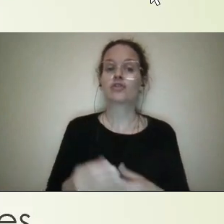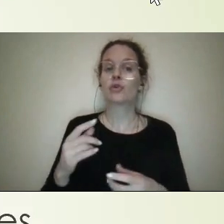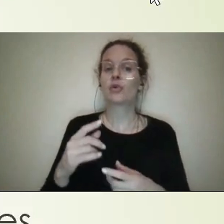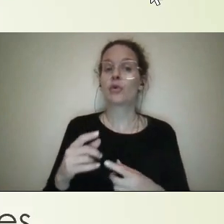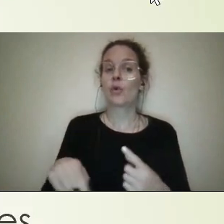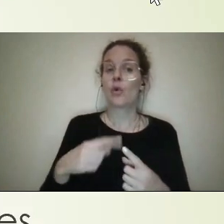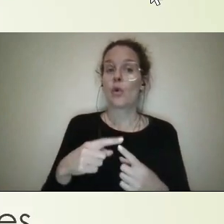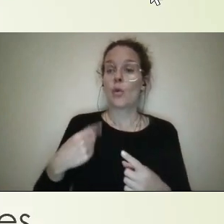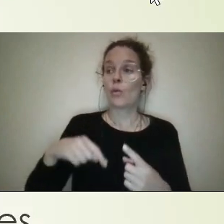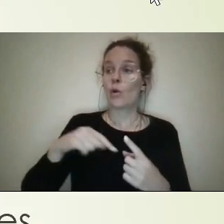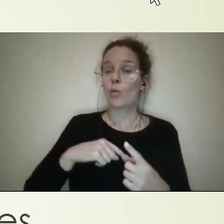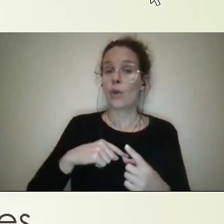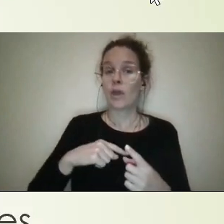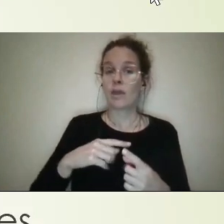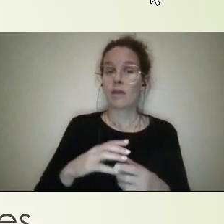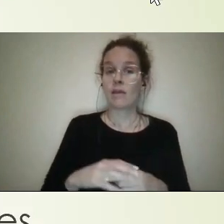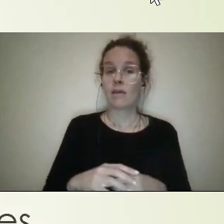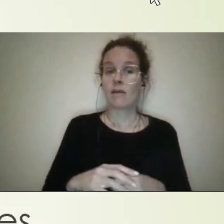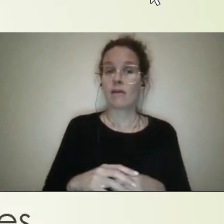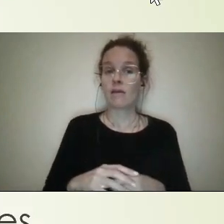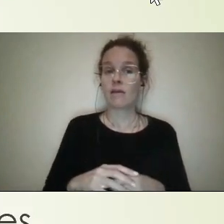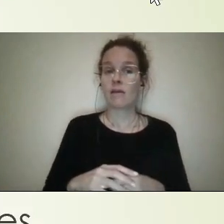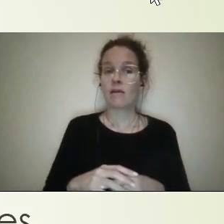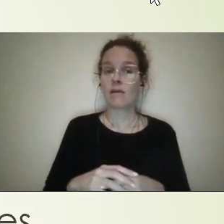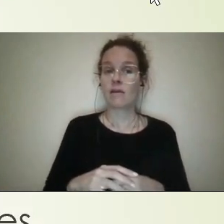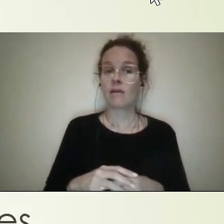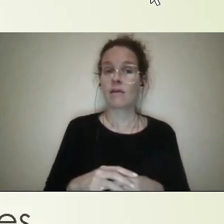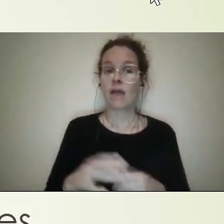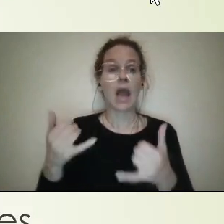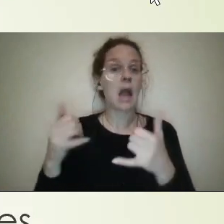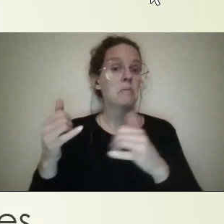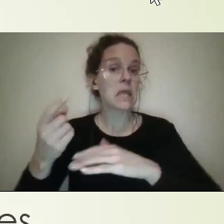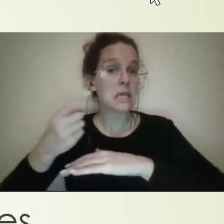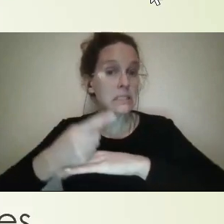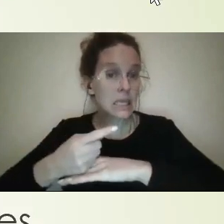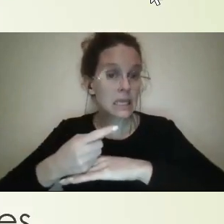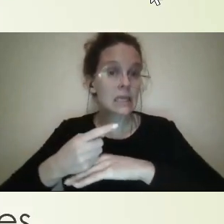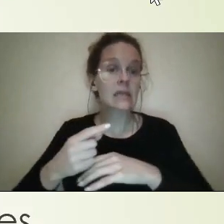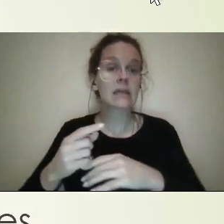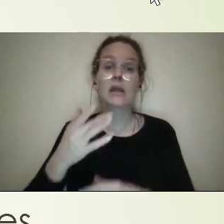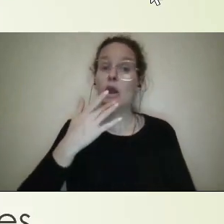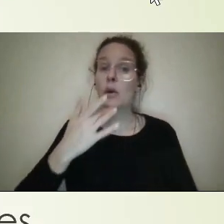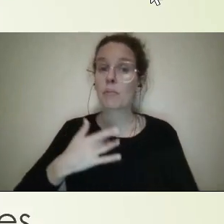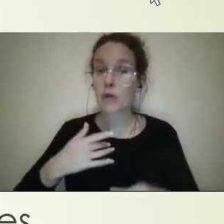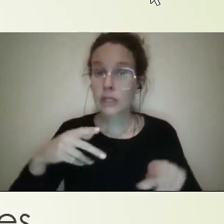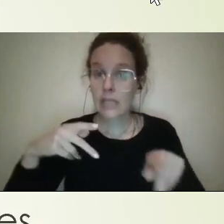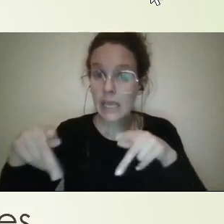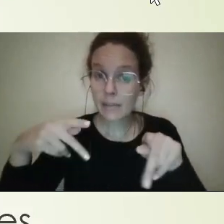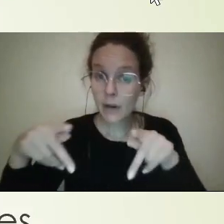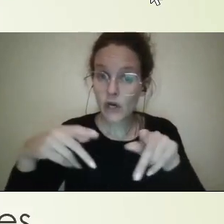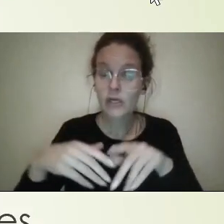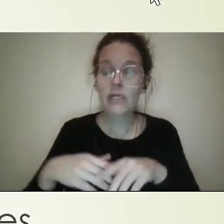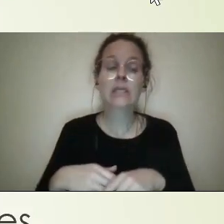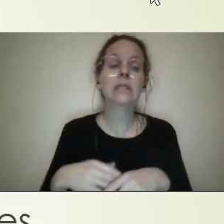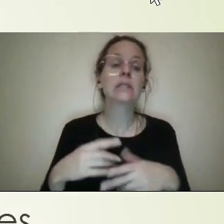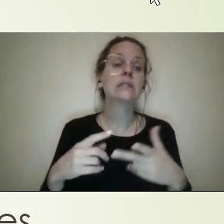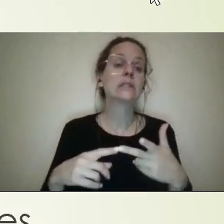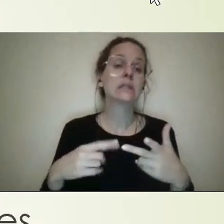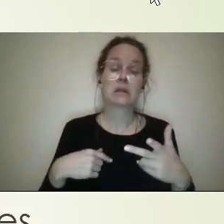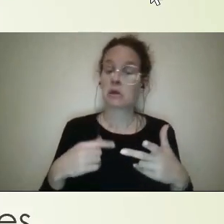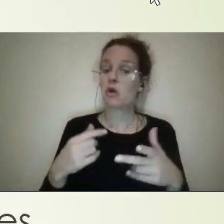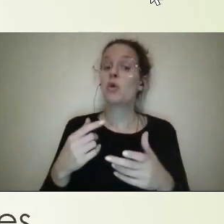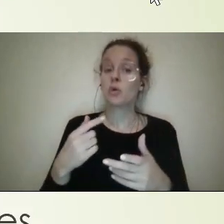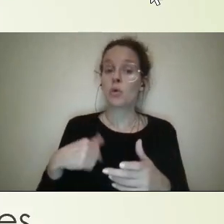doing a play date. When we had birthday parties and everybody, every kid in the classroom would